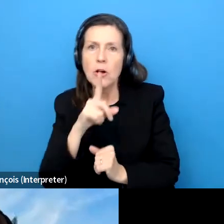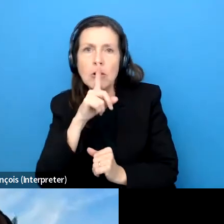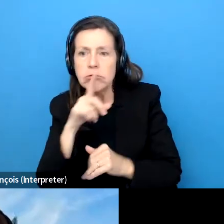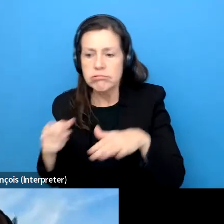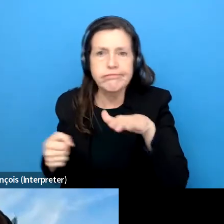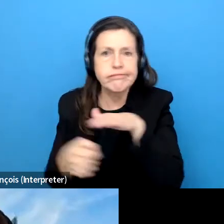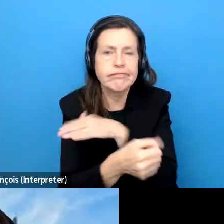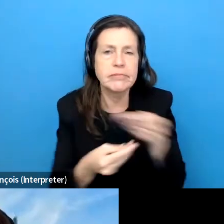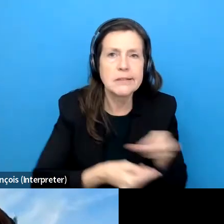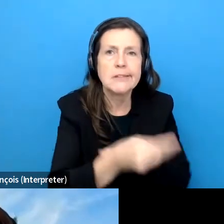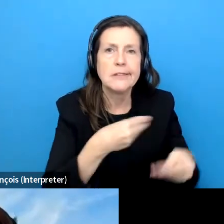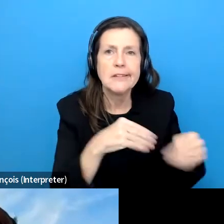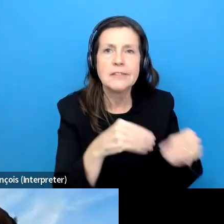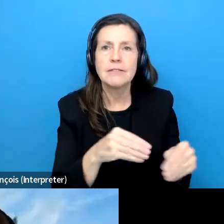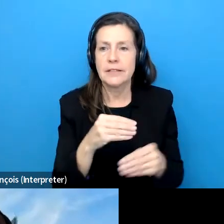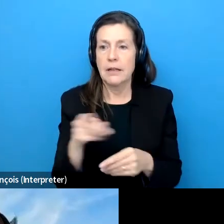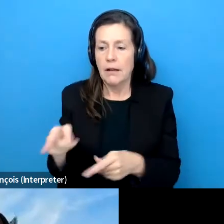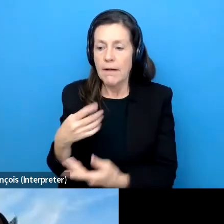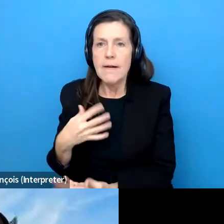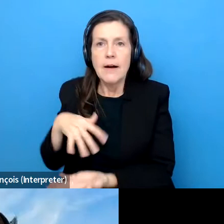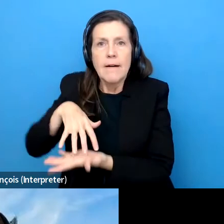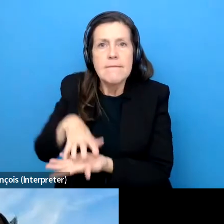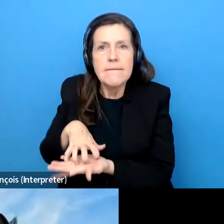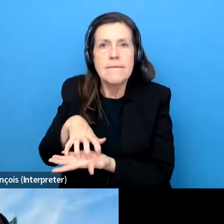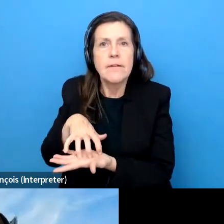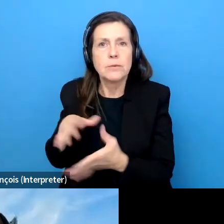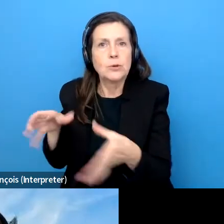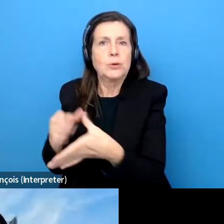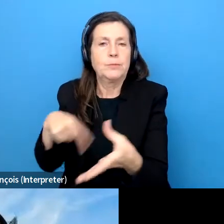which are persons with disabilities especially women and girls.